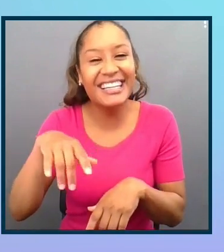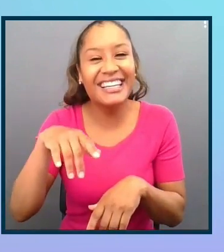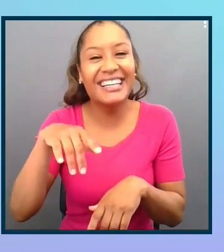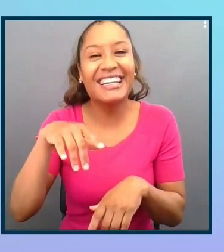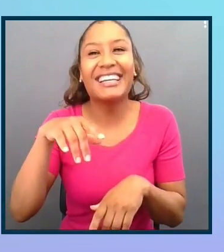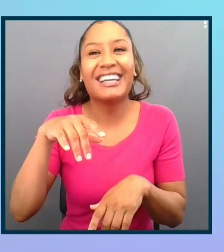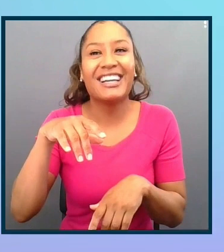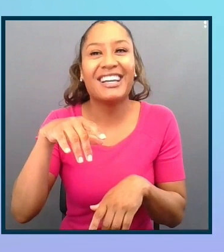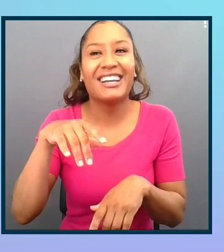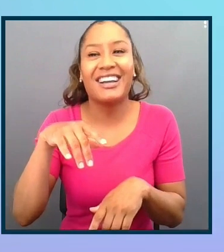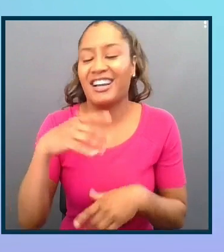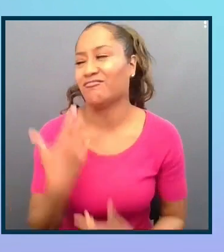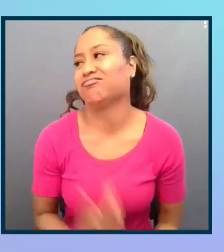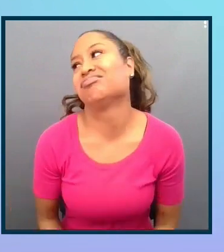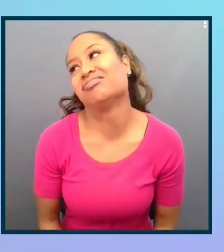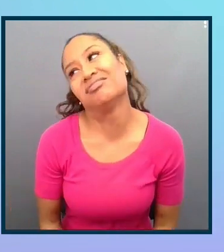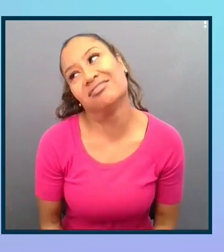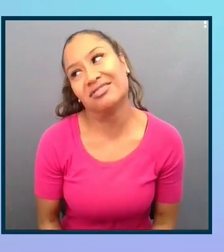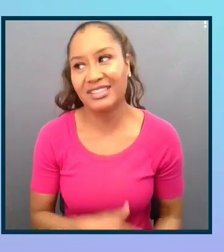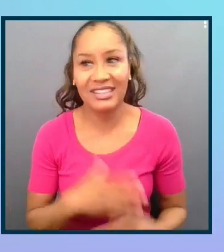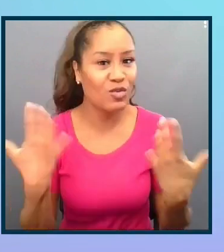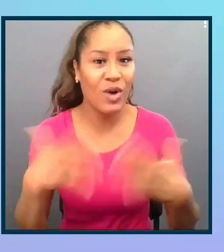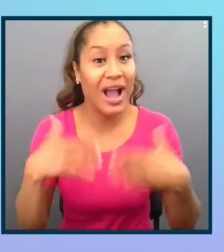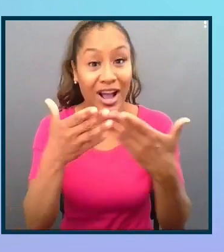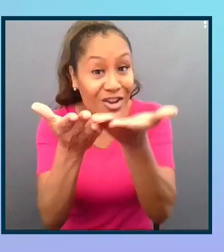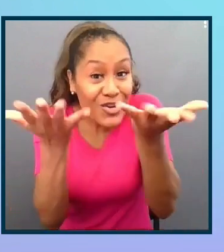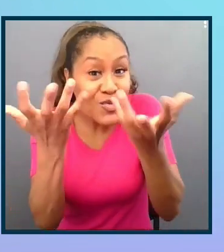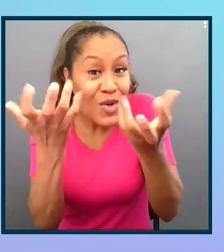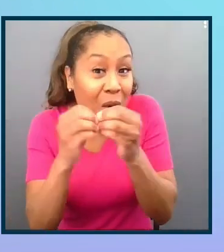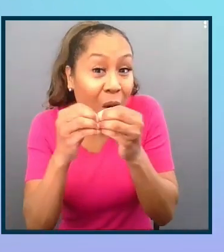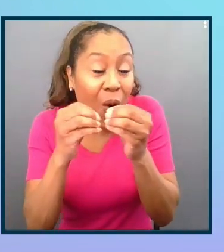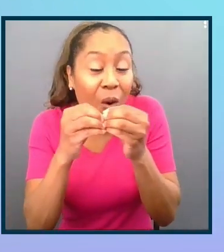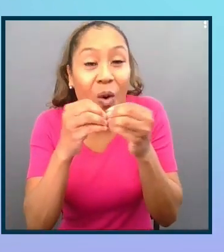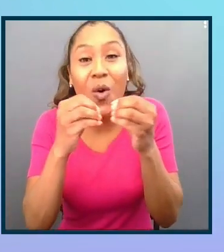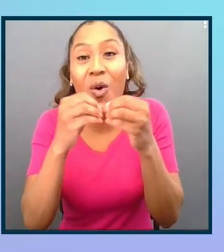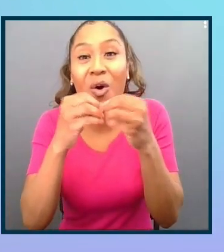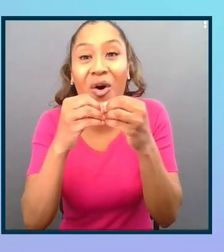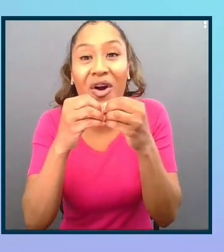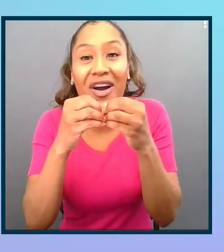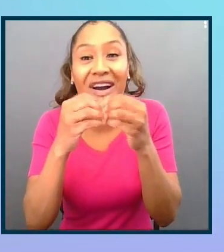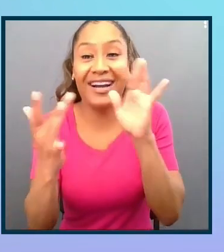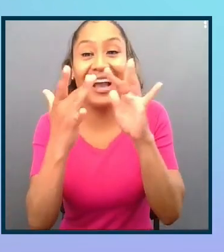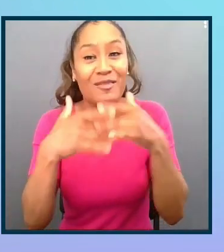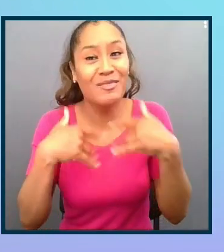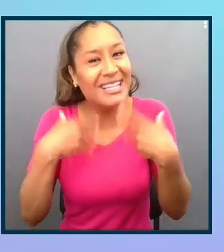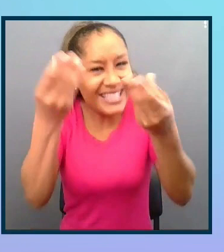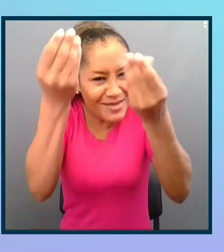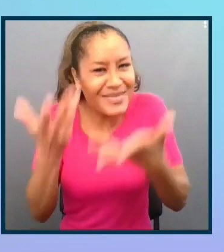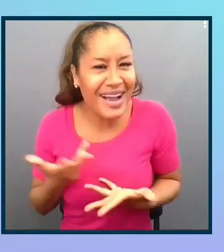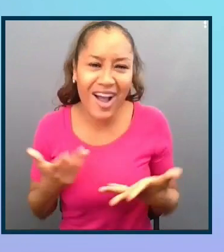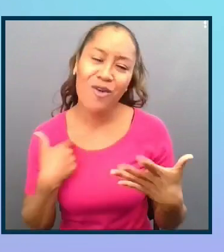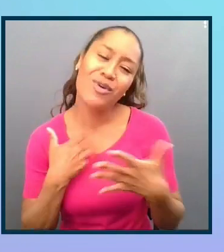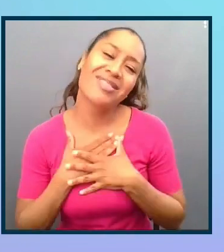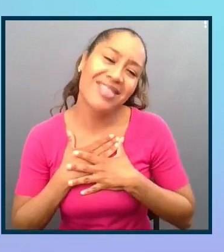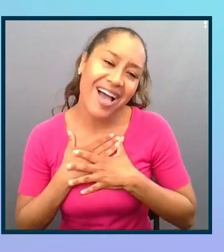Gosh, I mean, if y'all want other ways to hear out from me, let me know, because I'd love to.